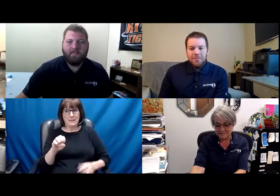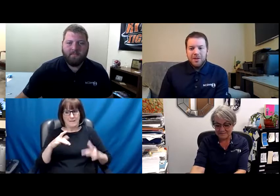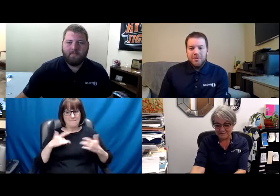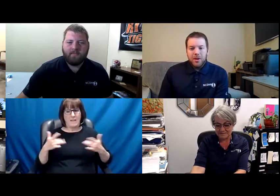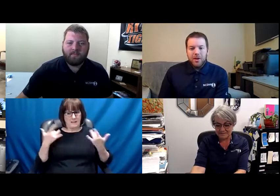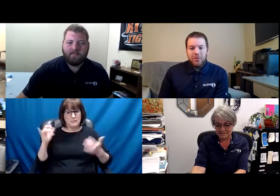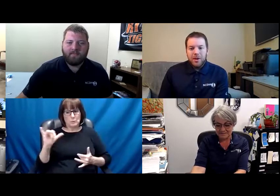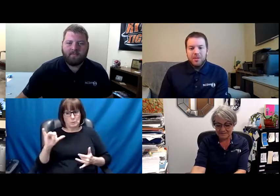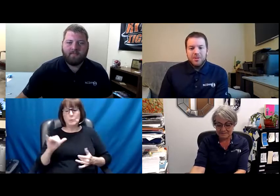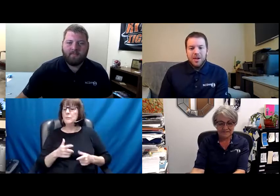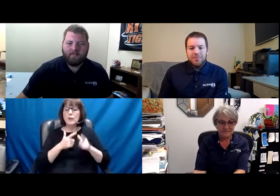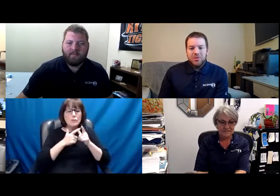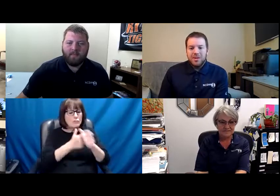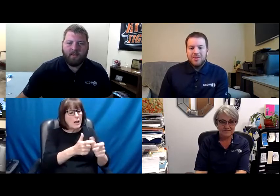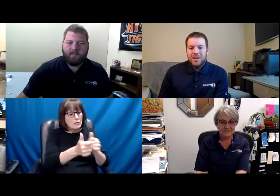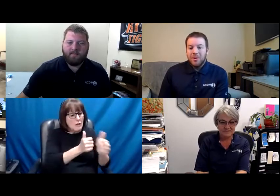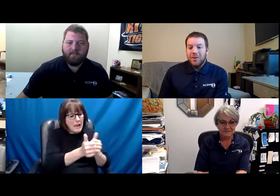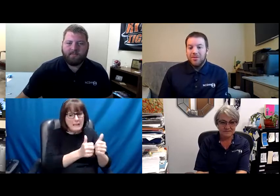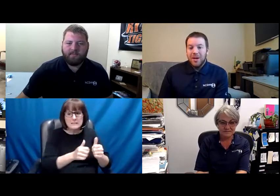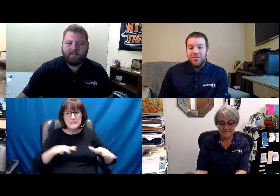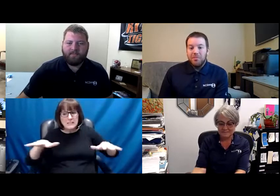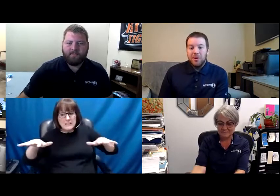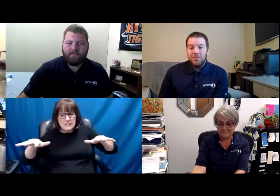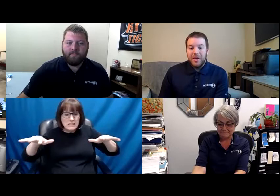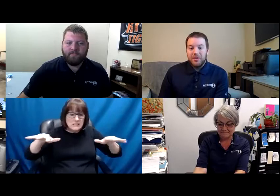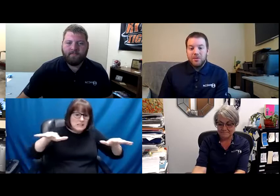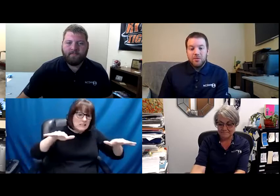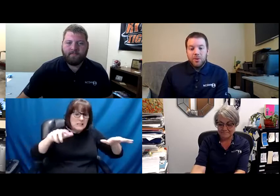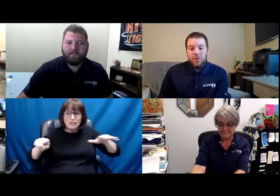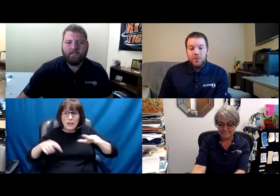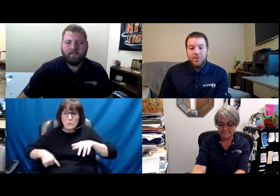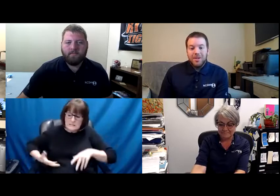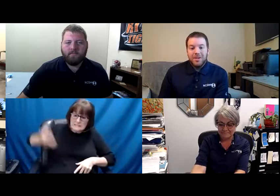be it running in a race with zombies, trying to take away your flag football flags or sitting in a